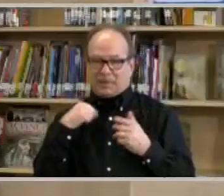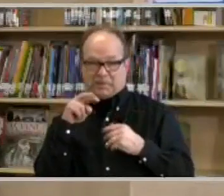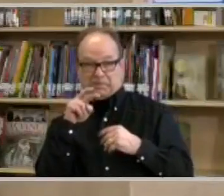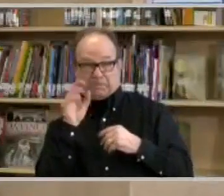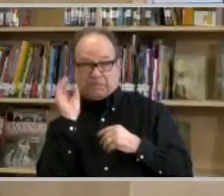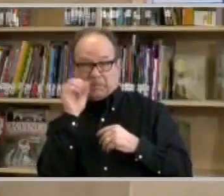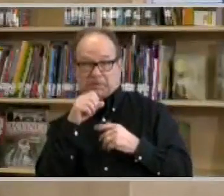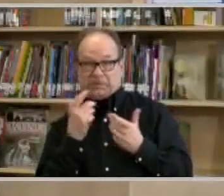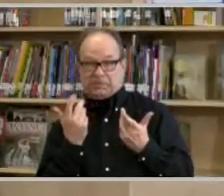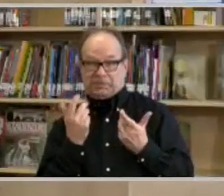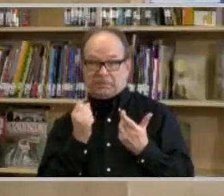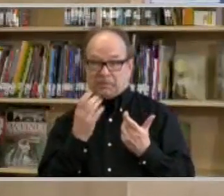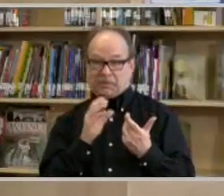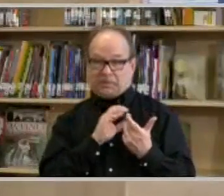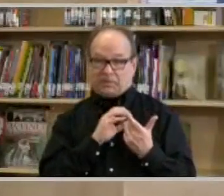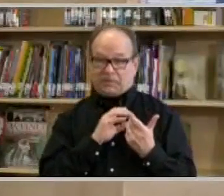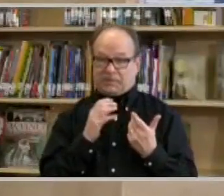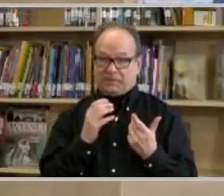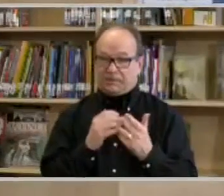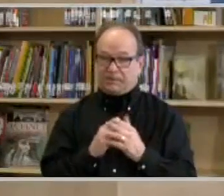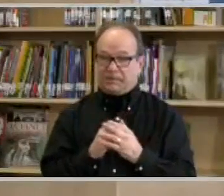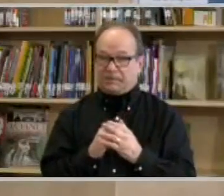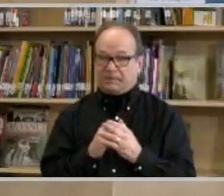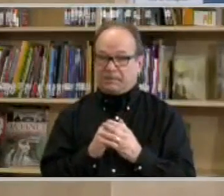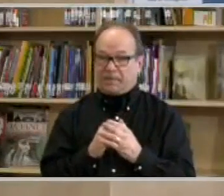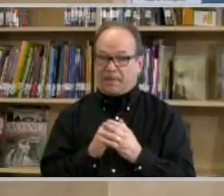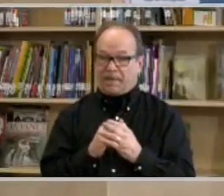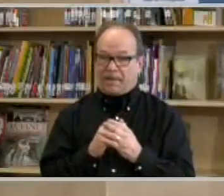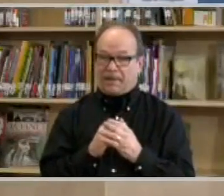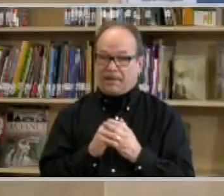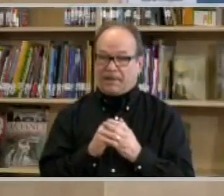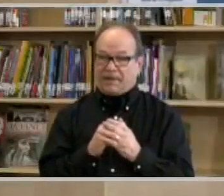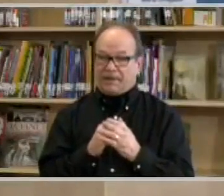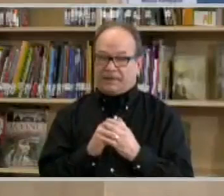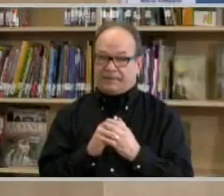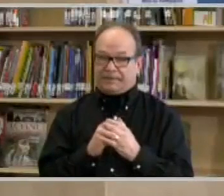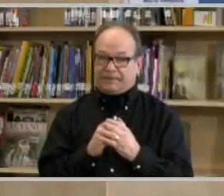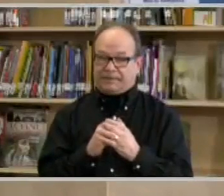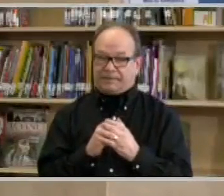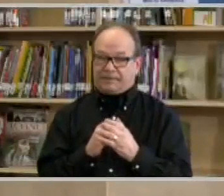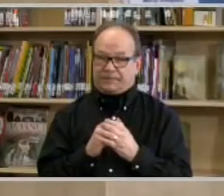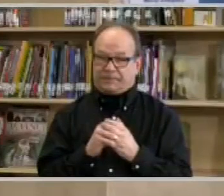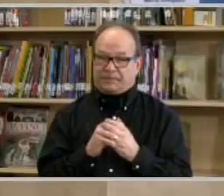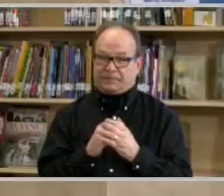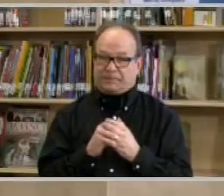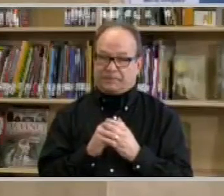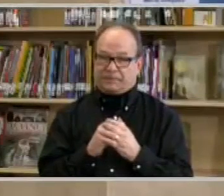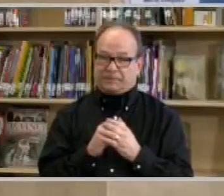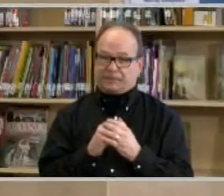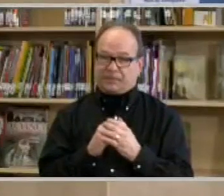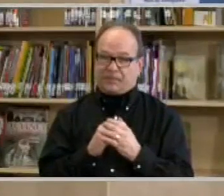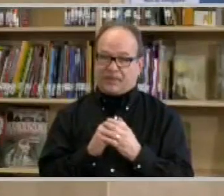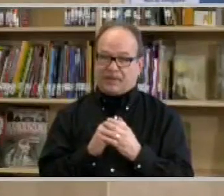BROWNS, AND I'M ASSUMING AGAIN THAT LOT OF THEM ARE COMING